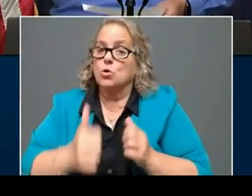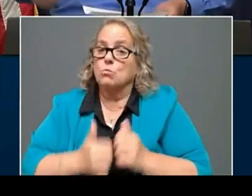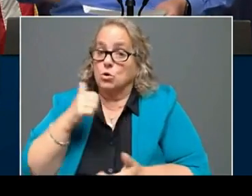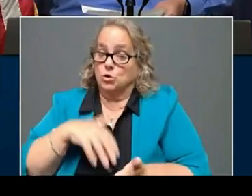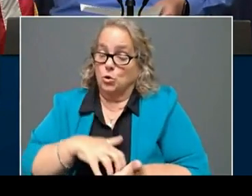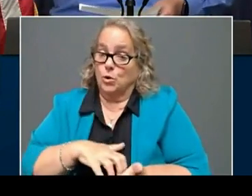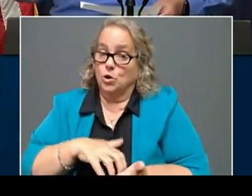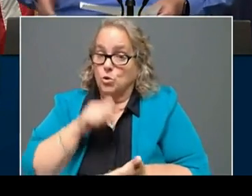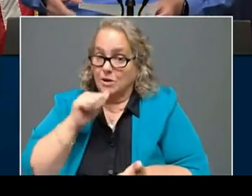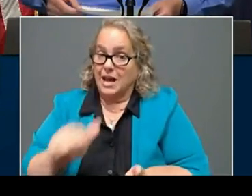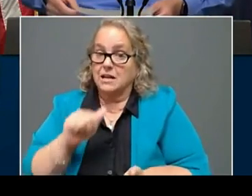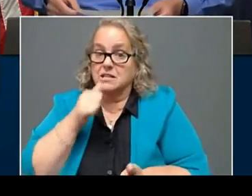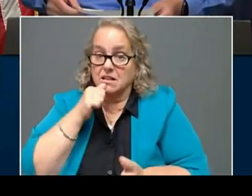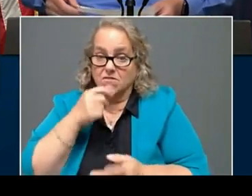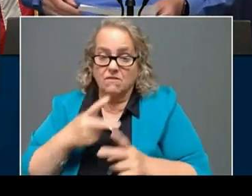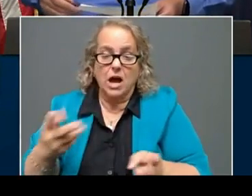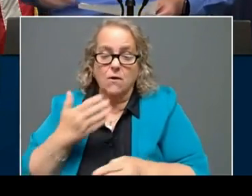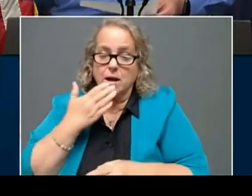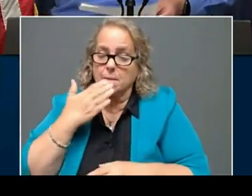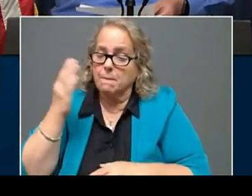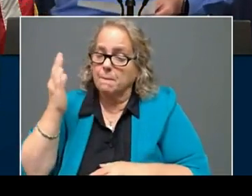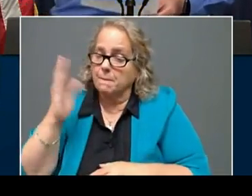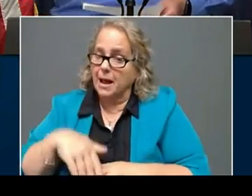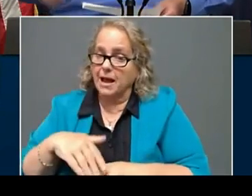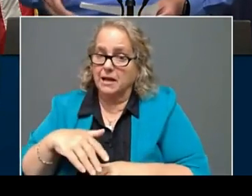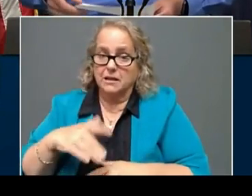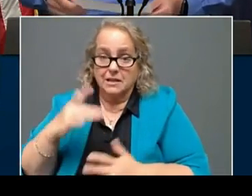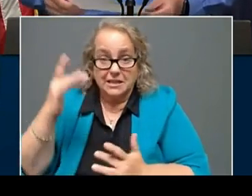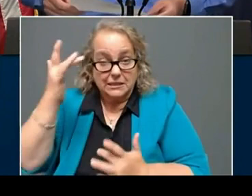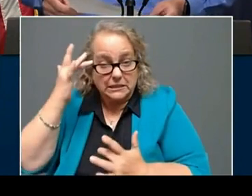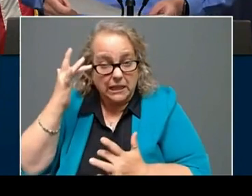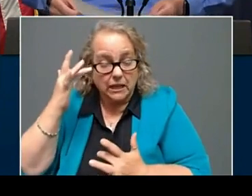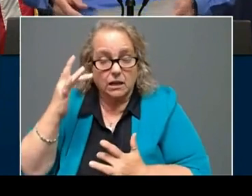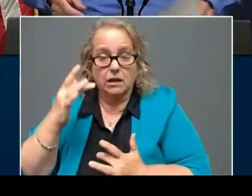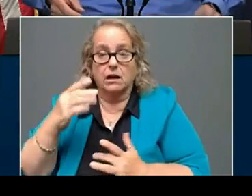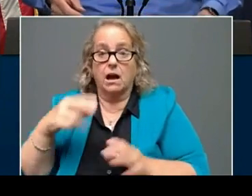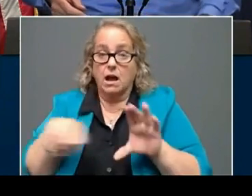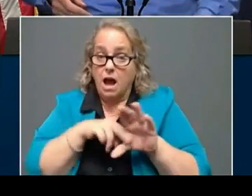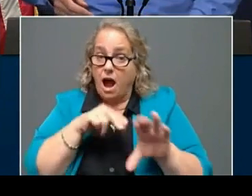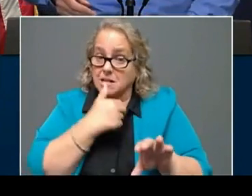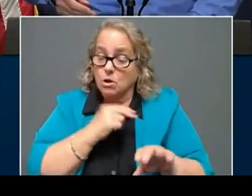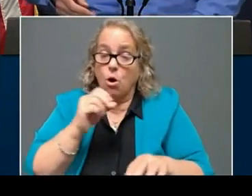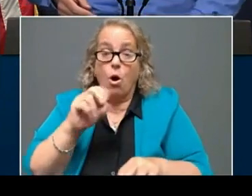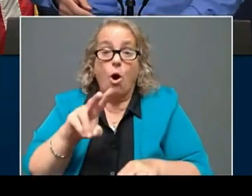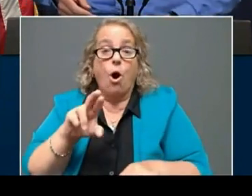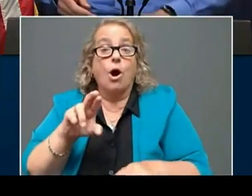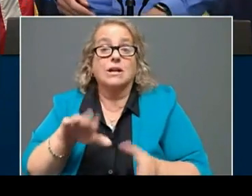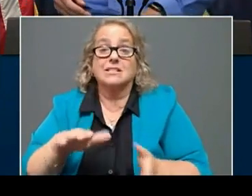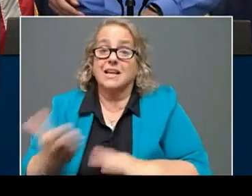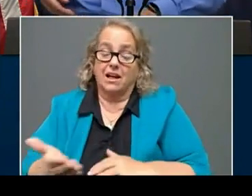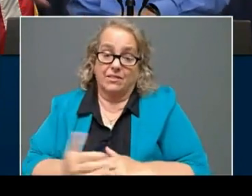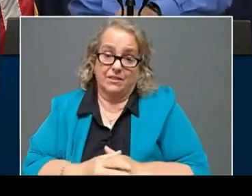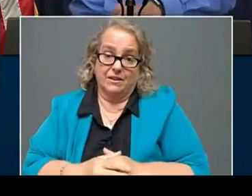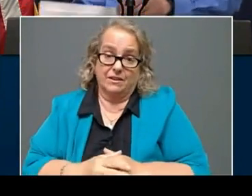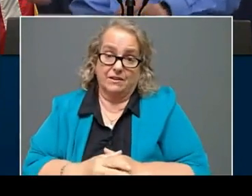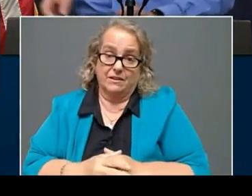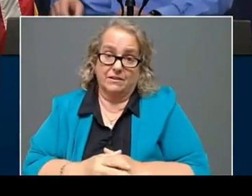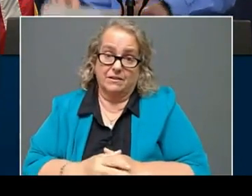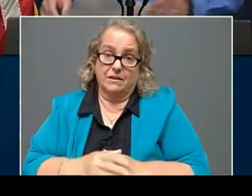the hospital or even have death, but also for the broader community because even unvaccinated people do get infected. We go to the next slide